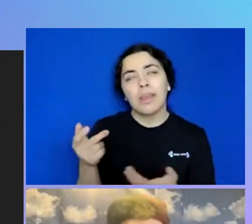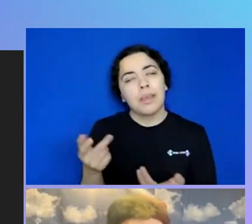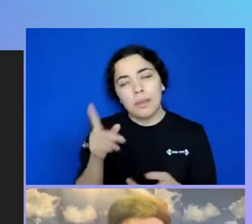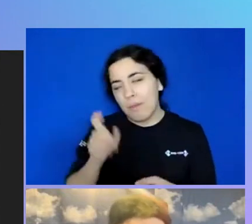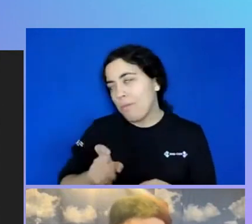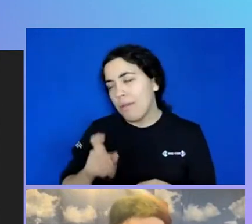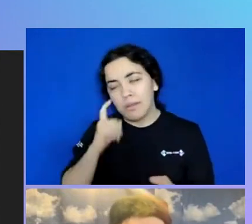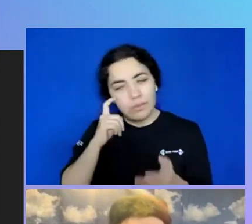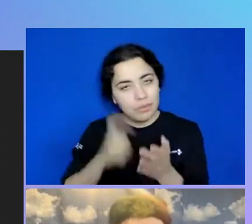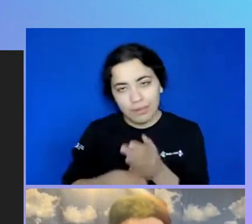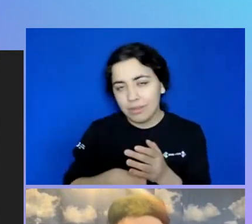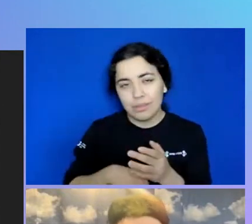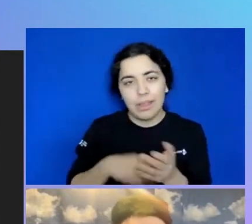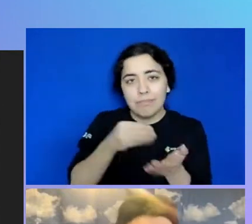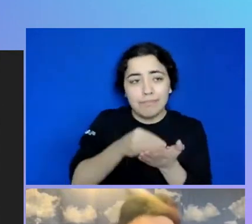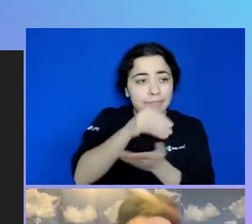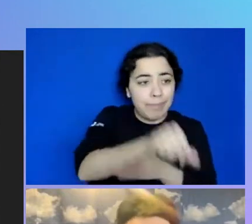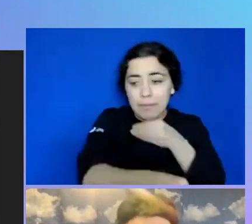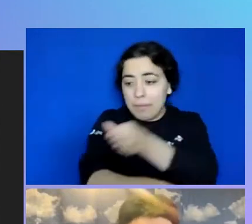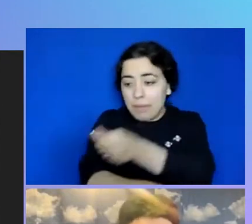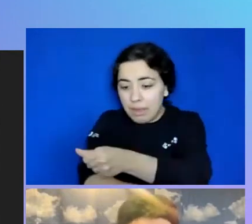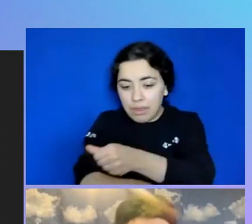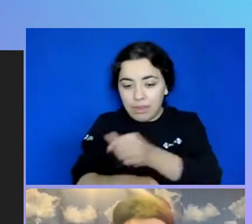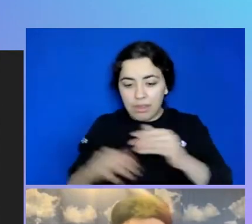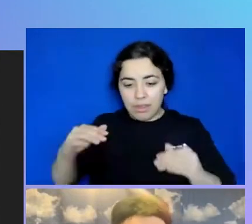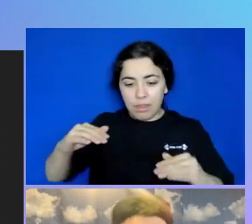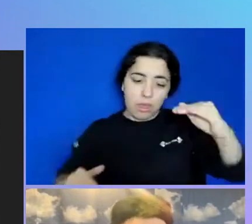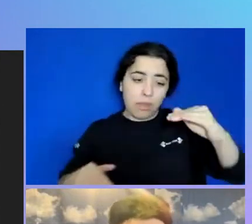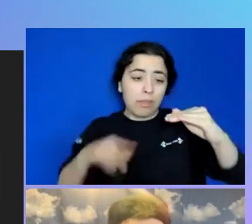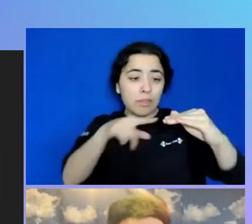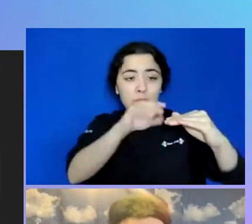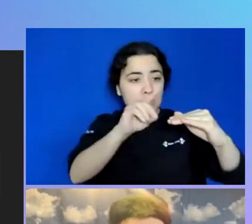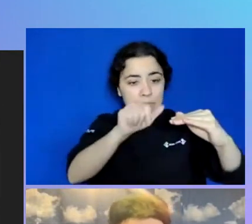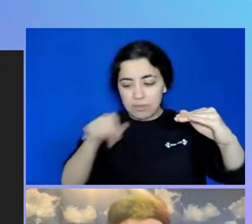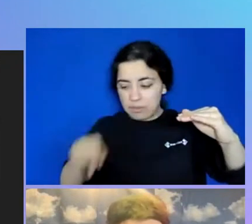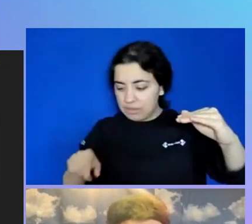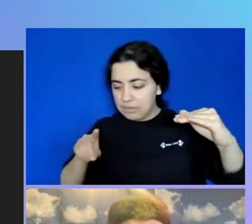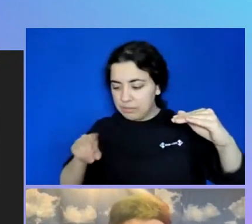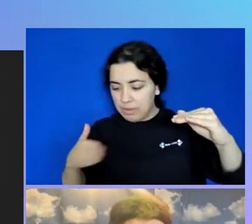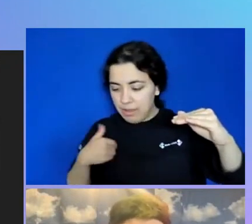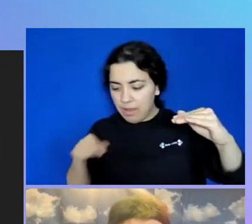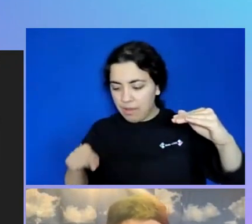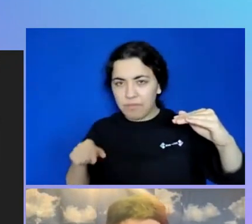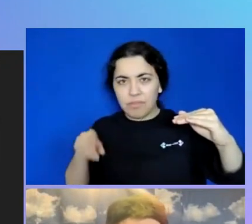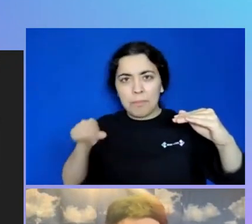and disability. Uh and again, I brought up intersectionality at